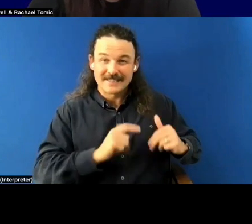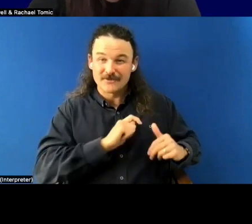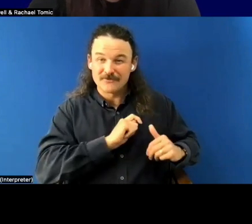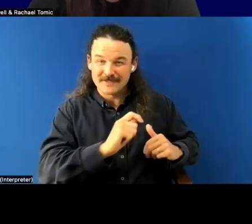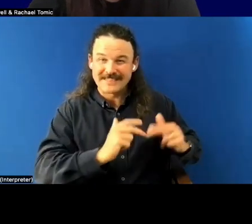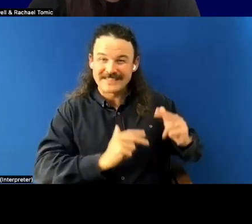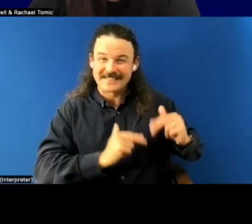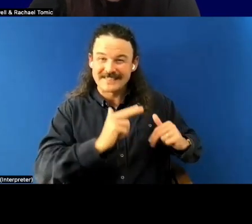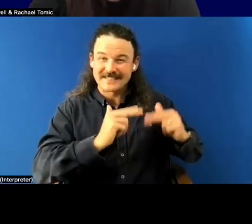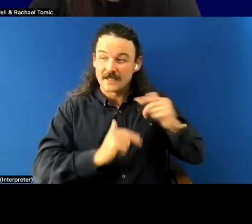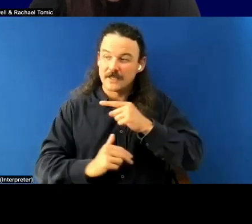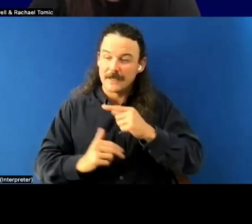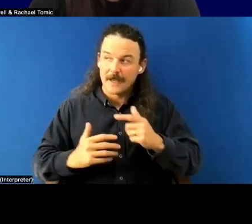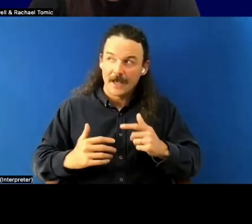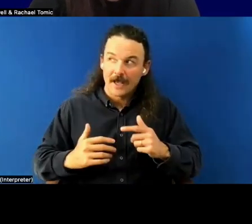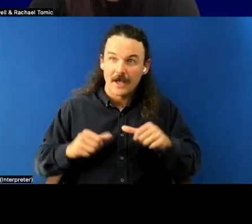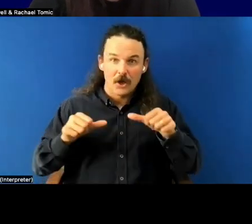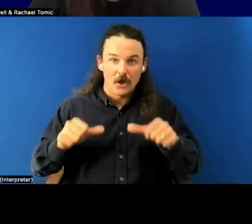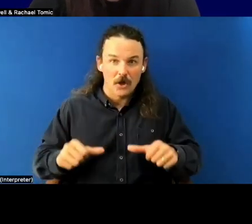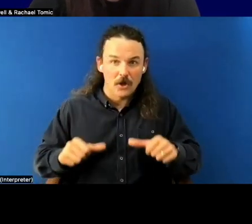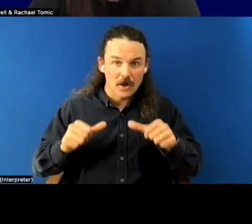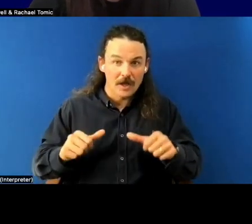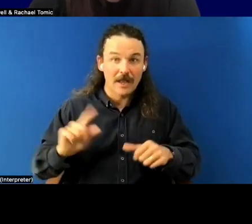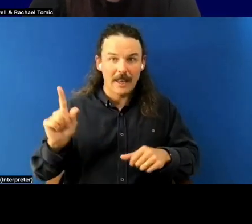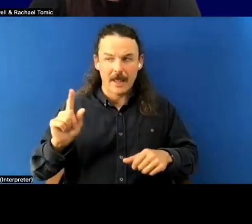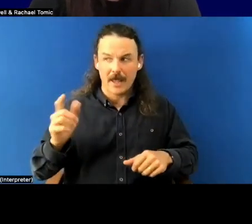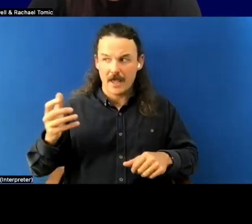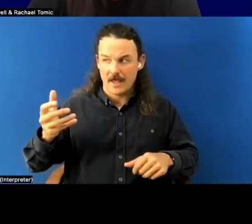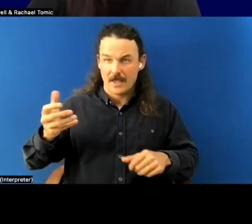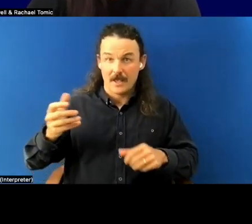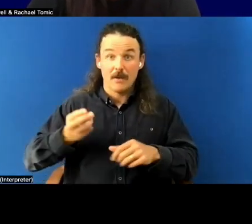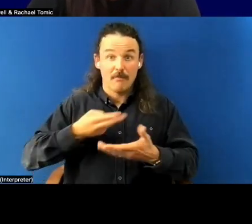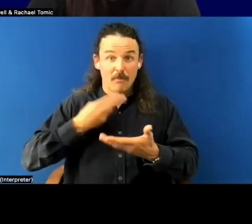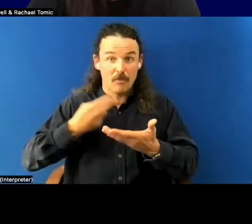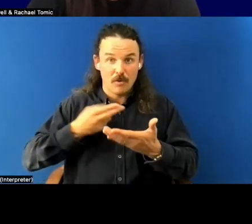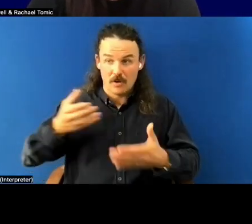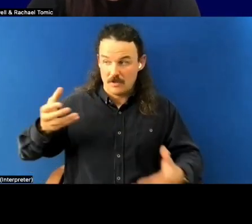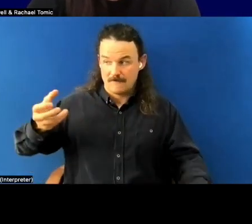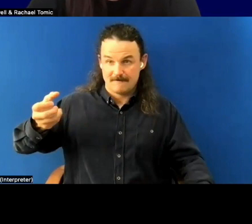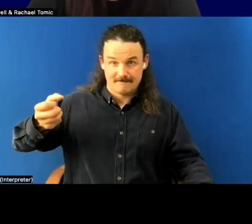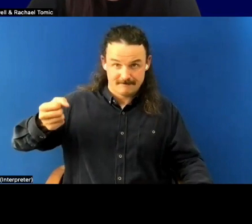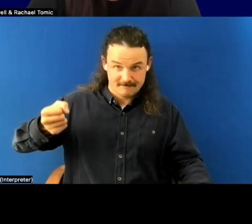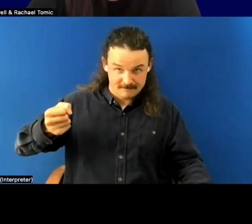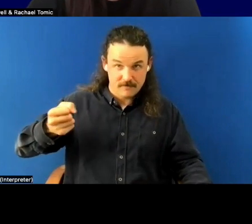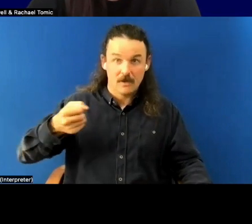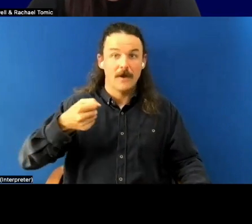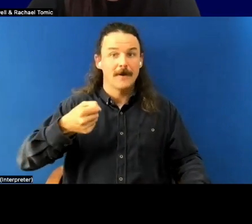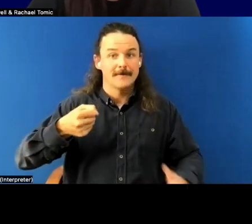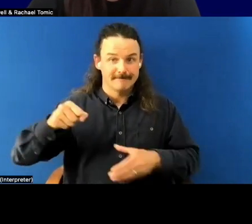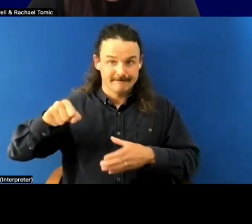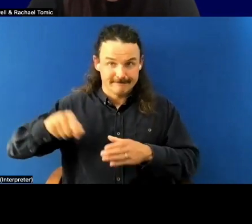over time to her holding a spoon in her hand. We've also looked at different kinds of adapted